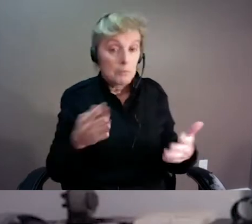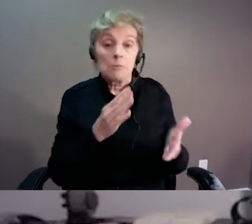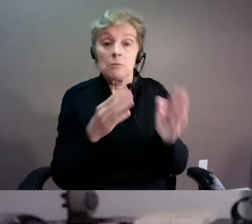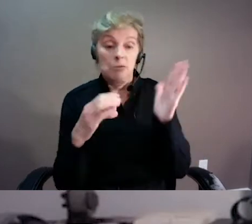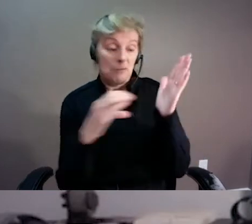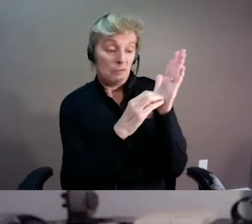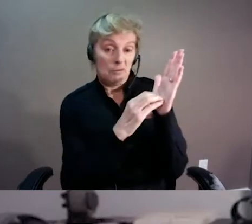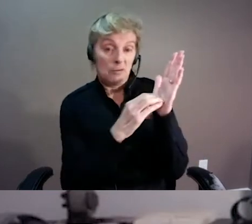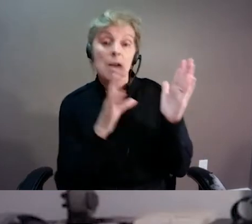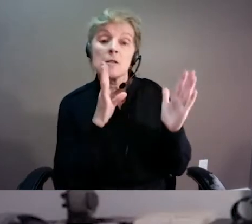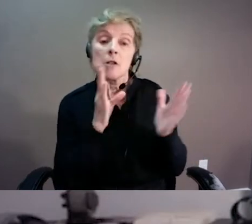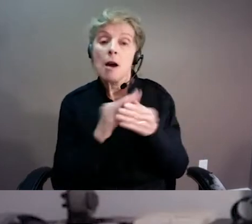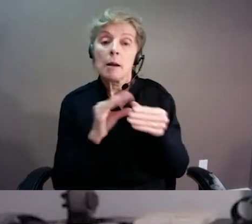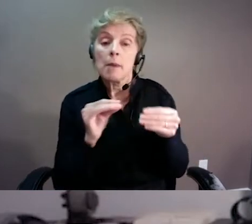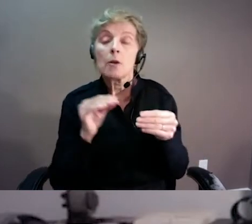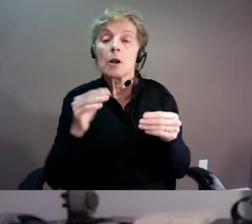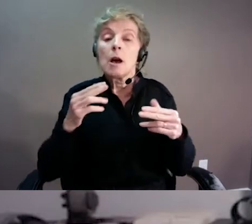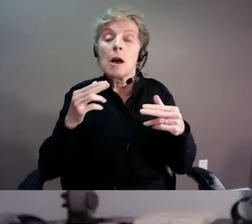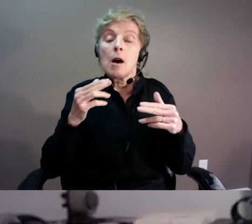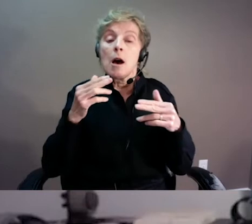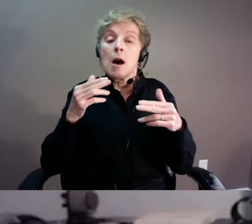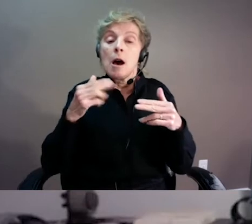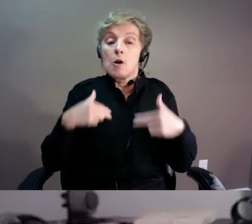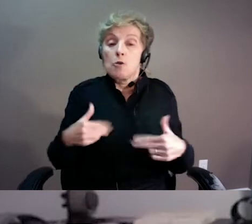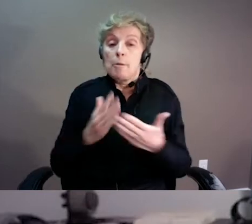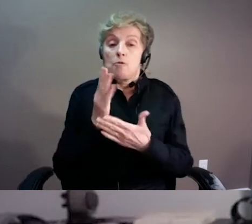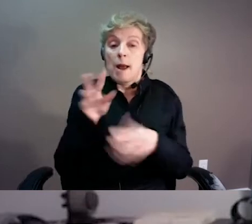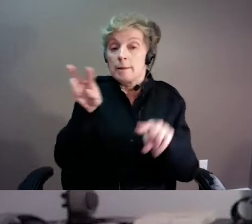monitoring body, but it also talks about a role for civil society